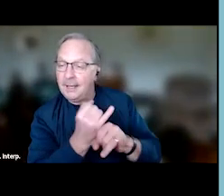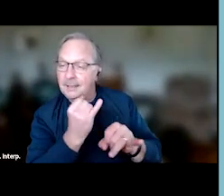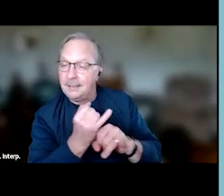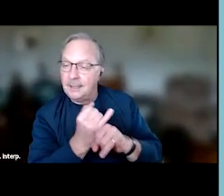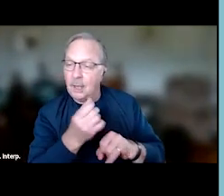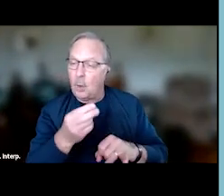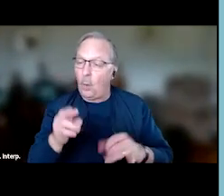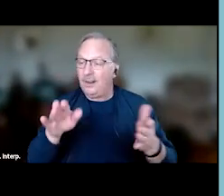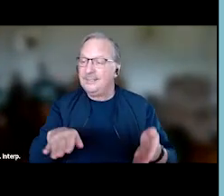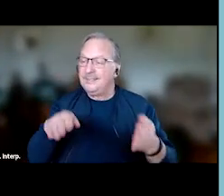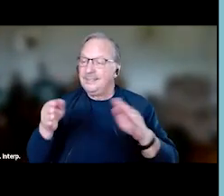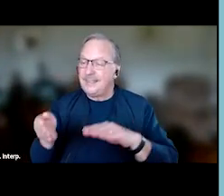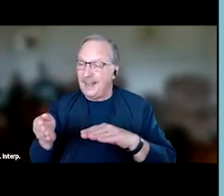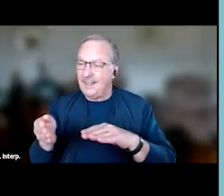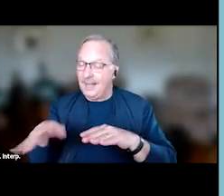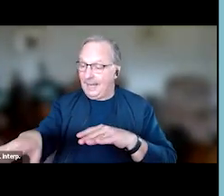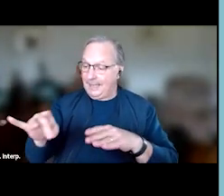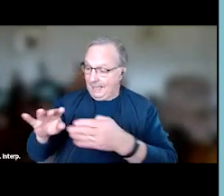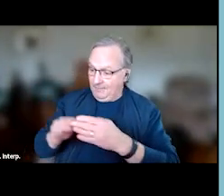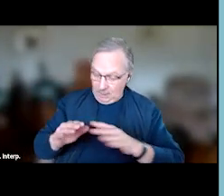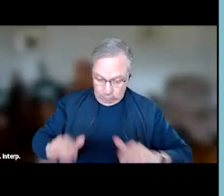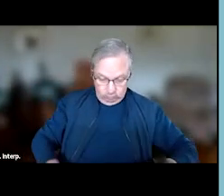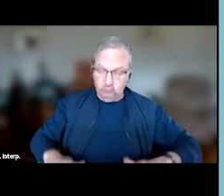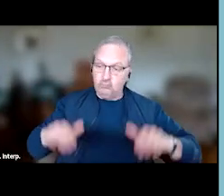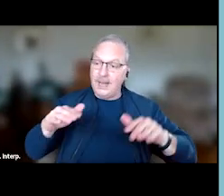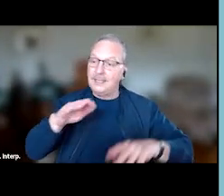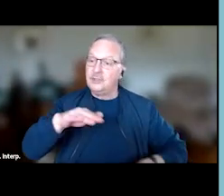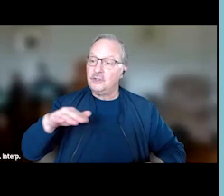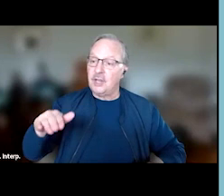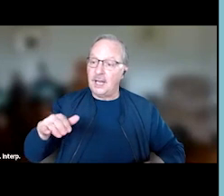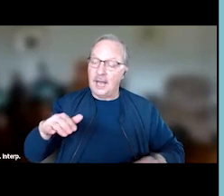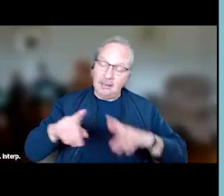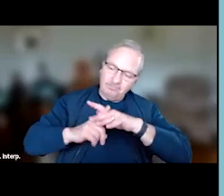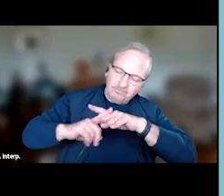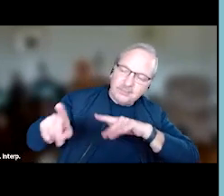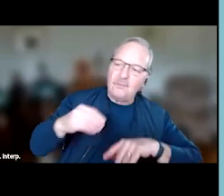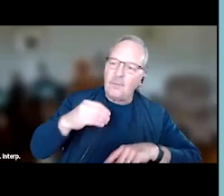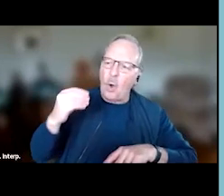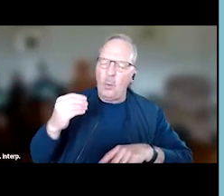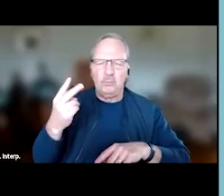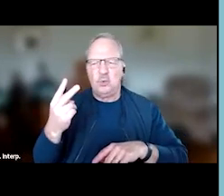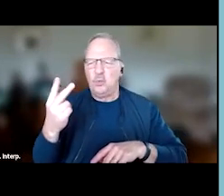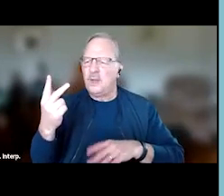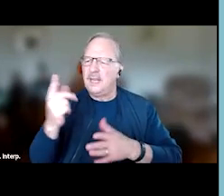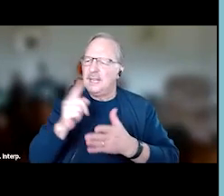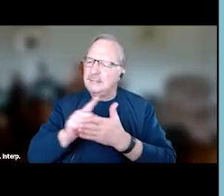It takes a village to raise a child. I ran away from home two and three times a week at a time.